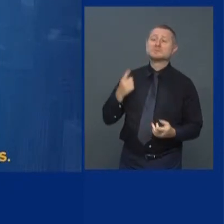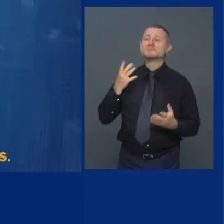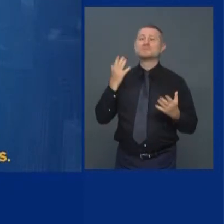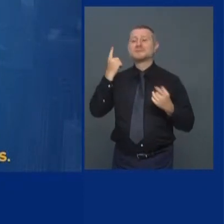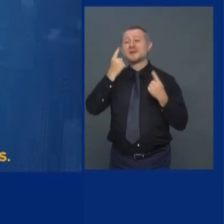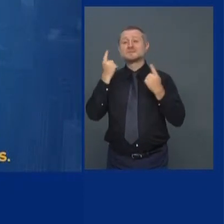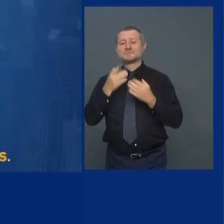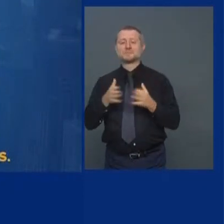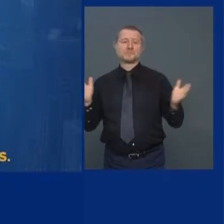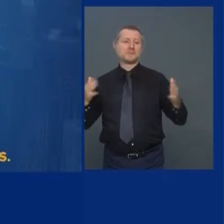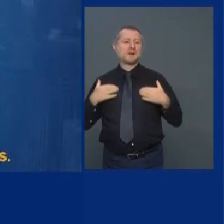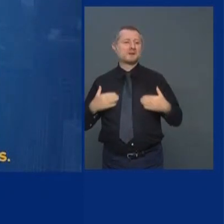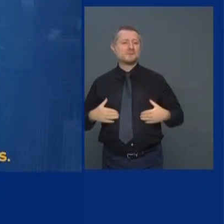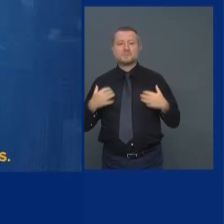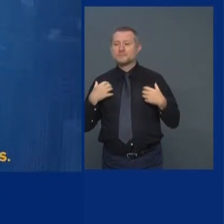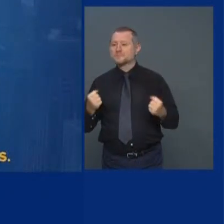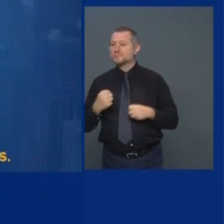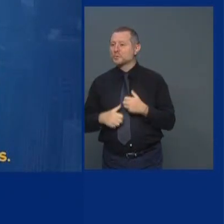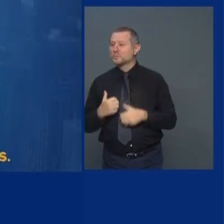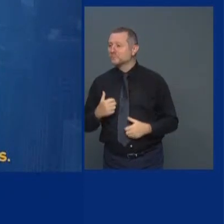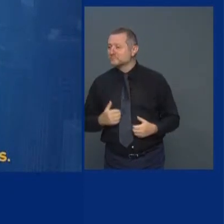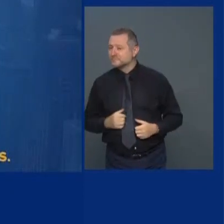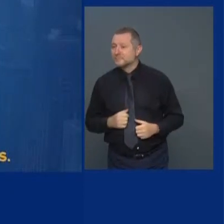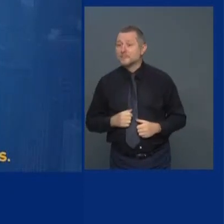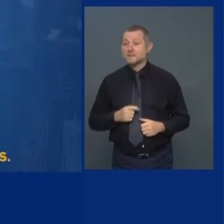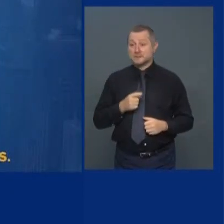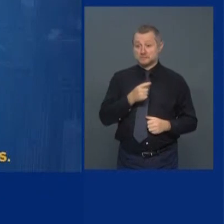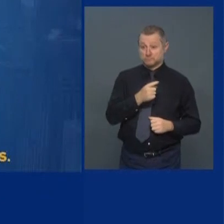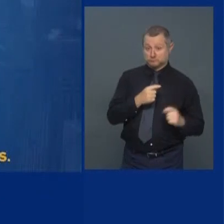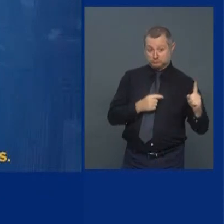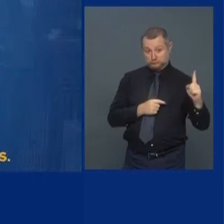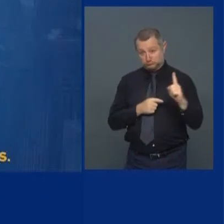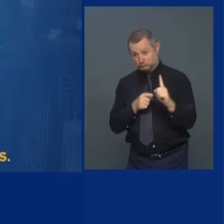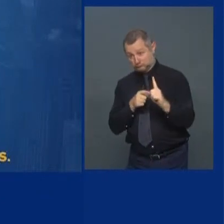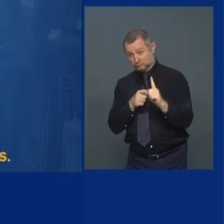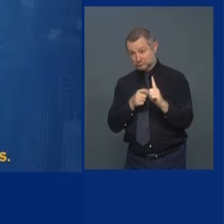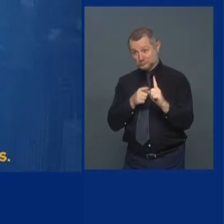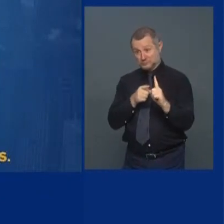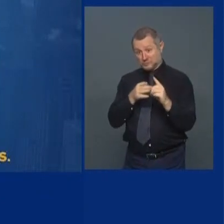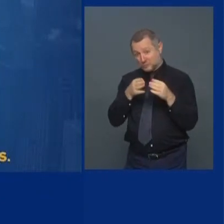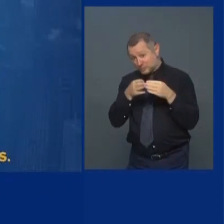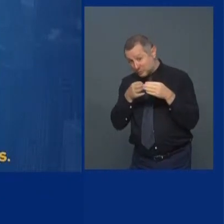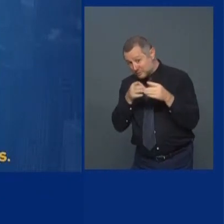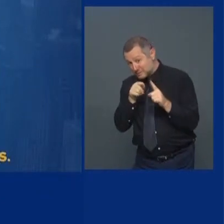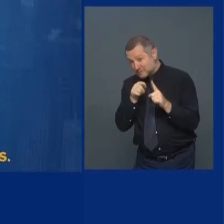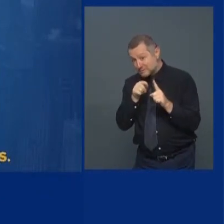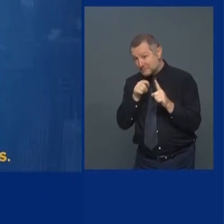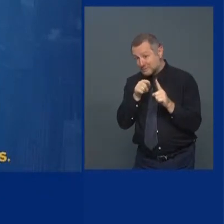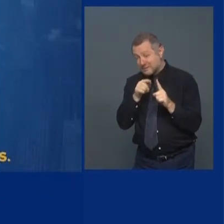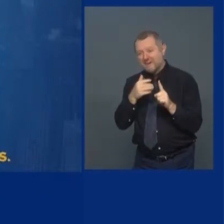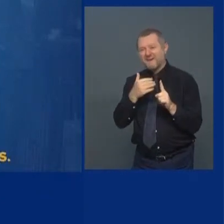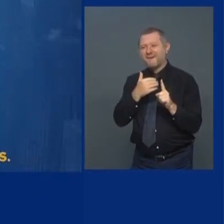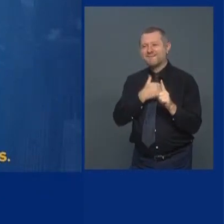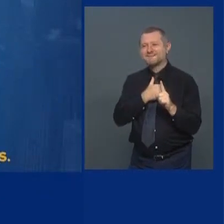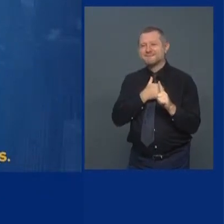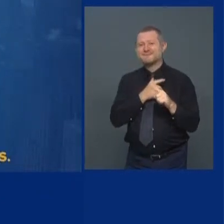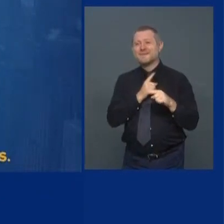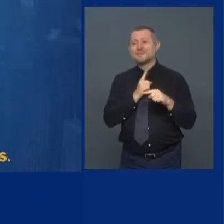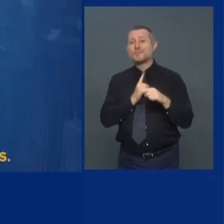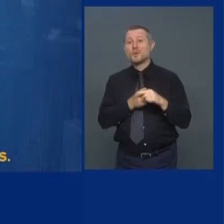HOMELESSNESS IS NOW A -- PUBLIC HEALTH CONCERN.